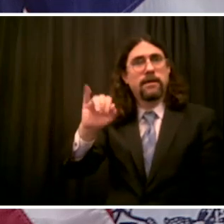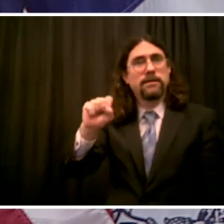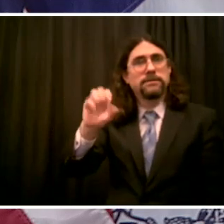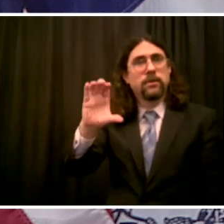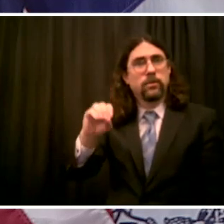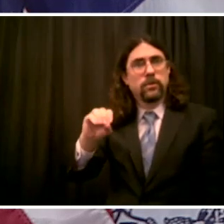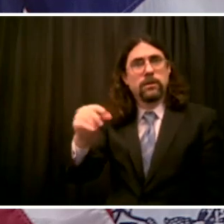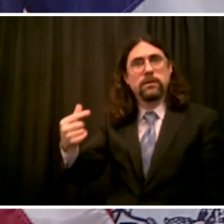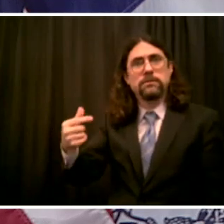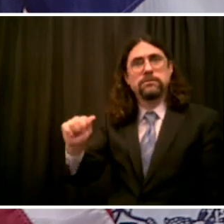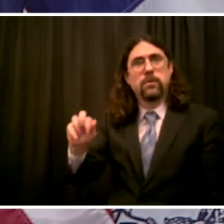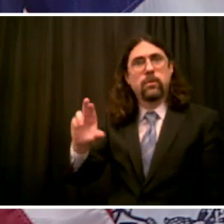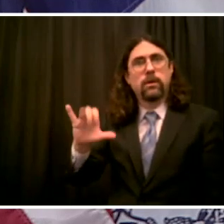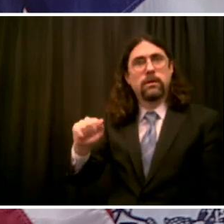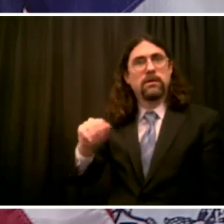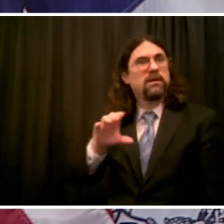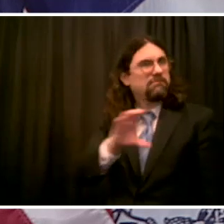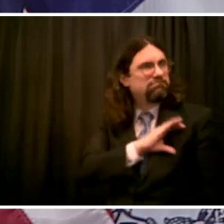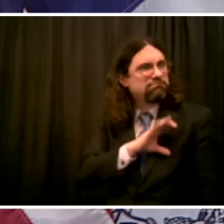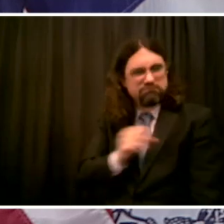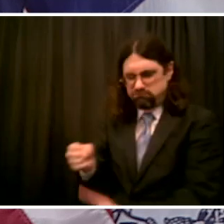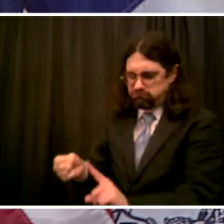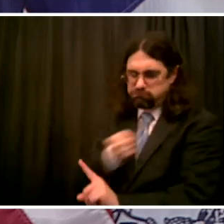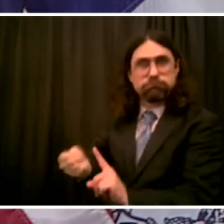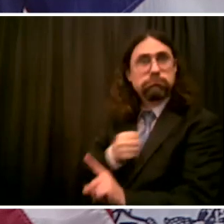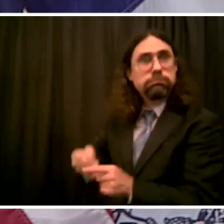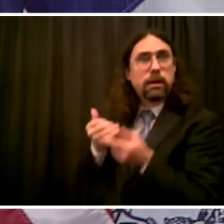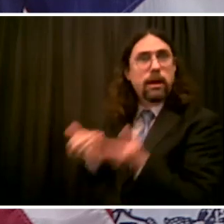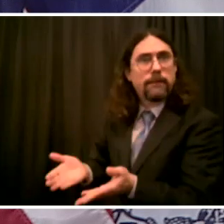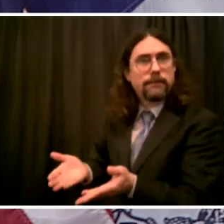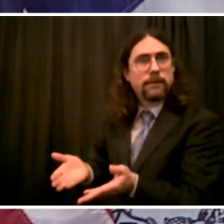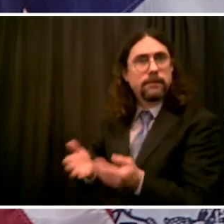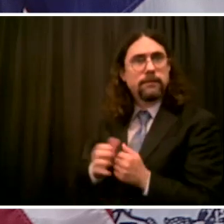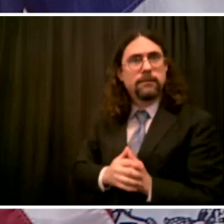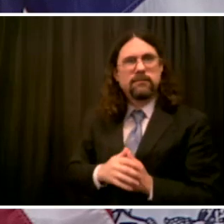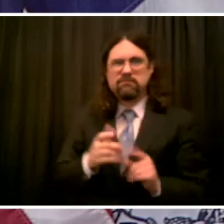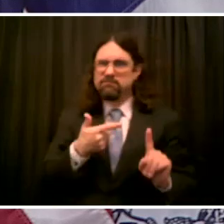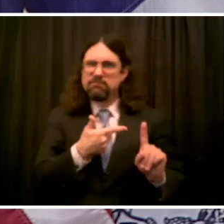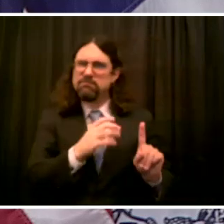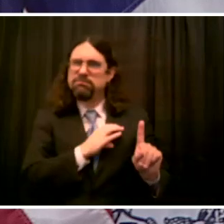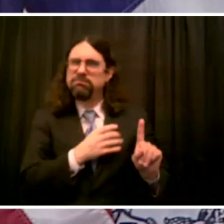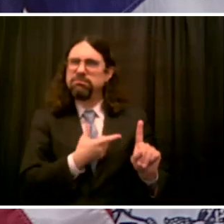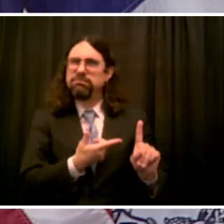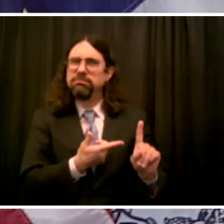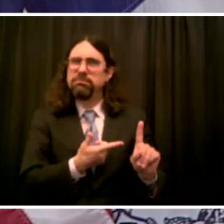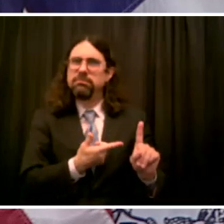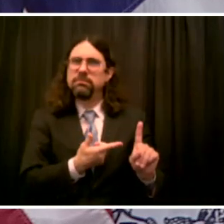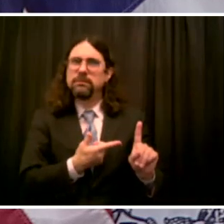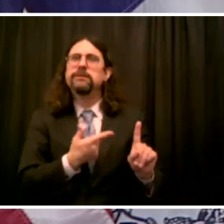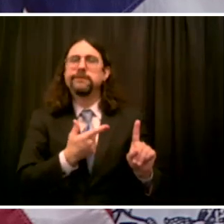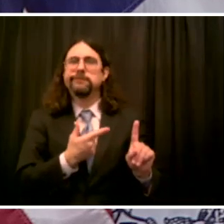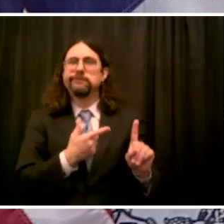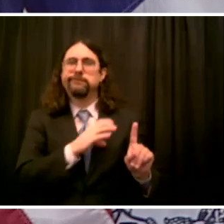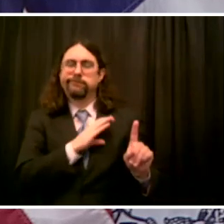BEEN FIRED YET? AND IF ONT, WHY NOT? AND WILL THE NYPD